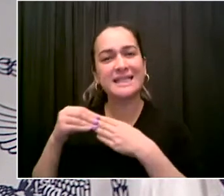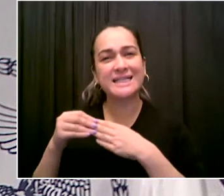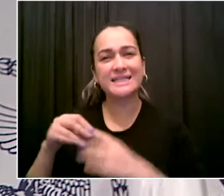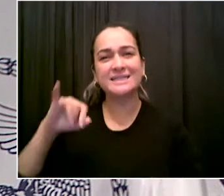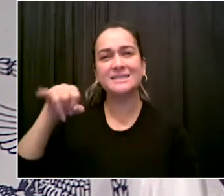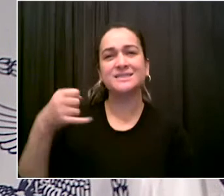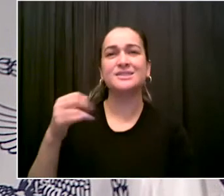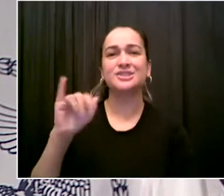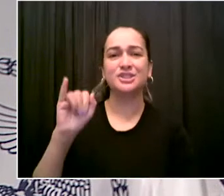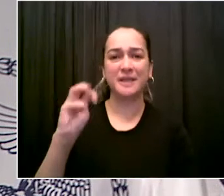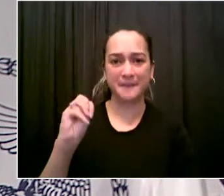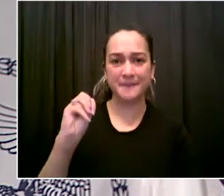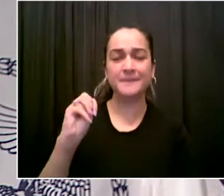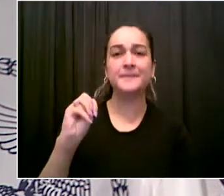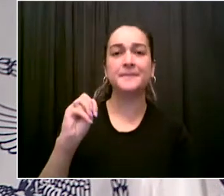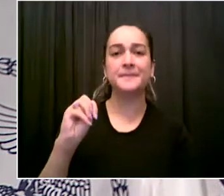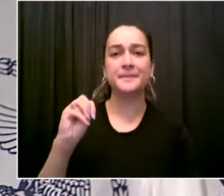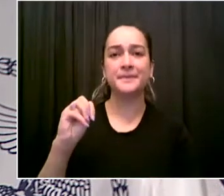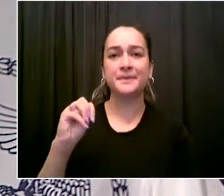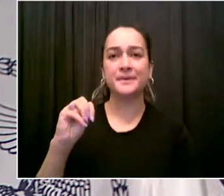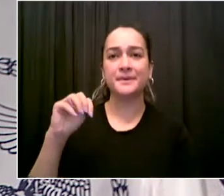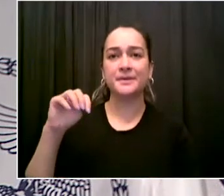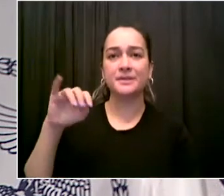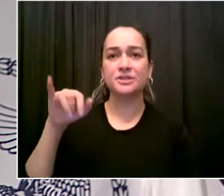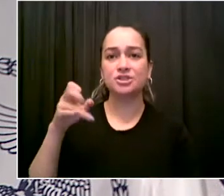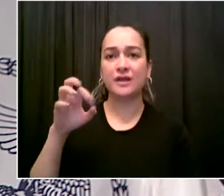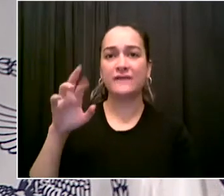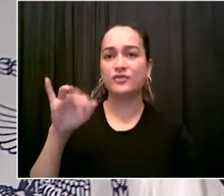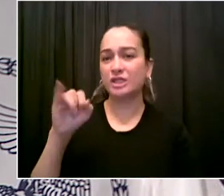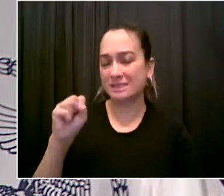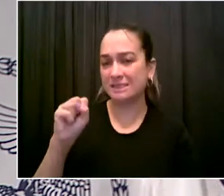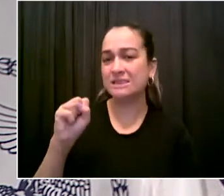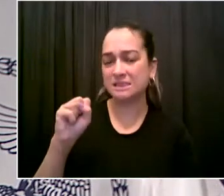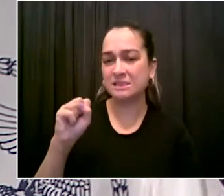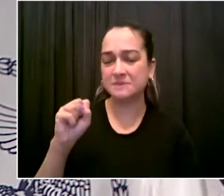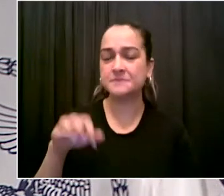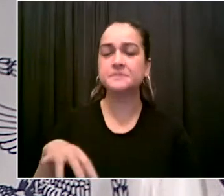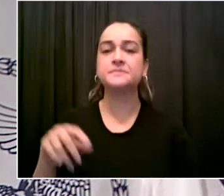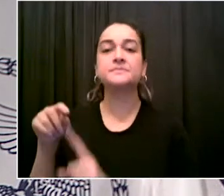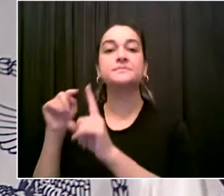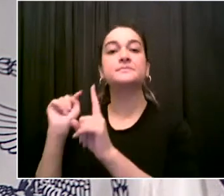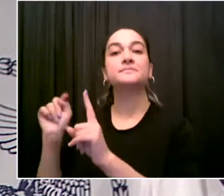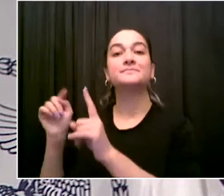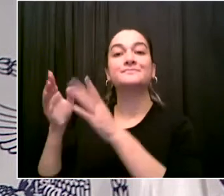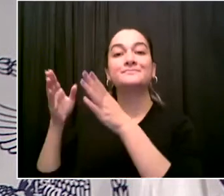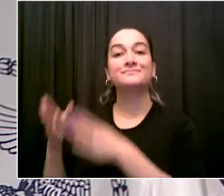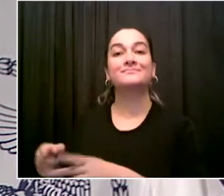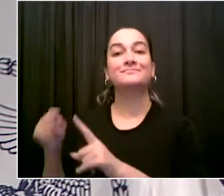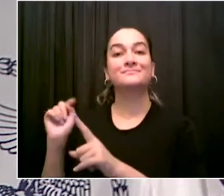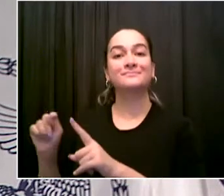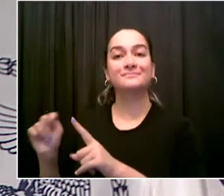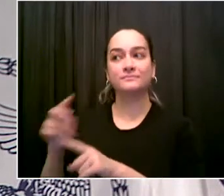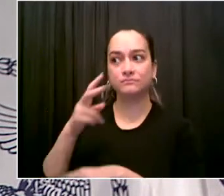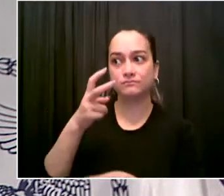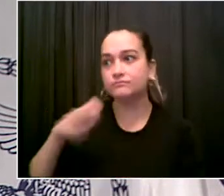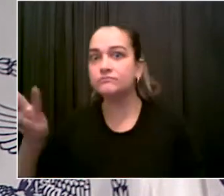POSITION AS A CHIEF EROPATING OFFICER OF THE TRINITY CHURCH